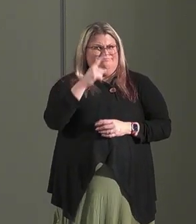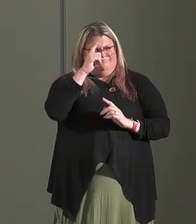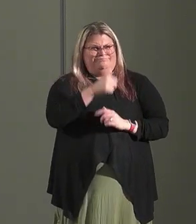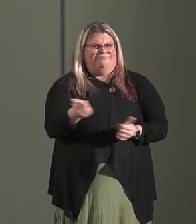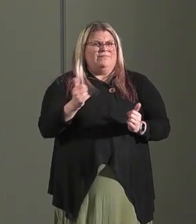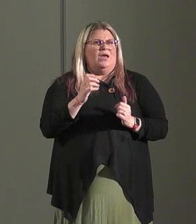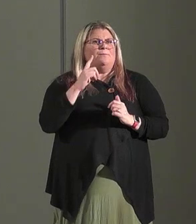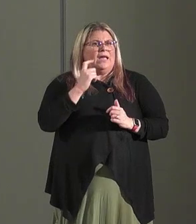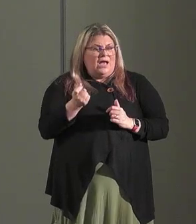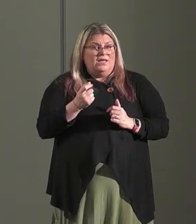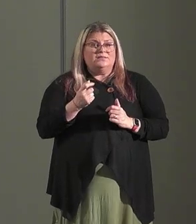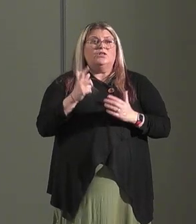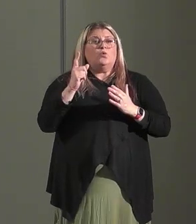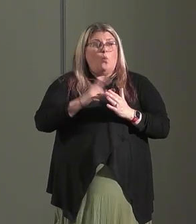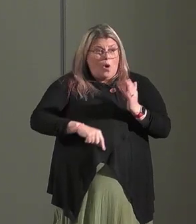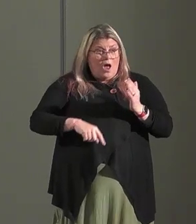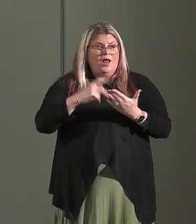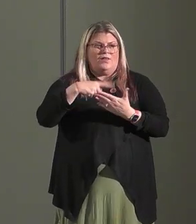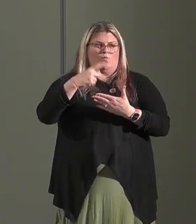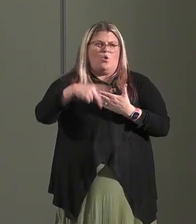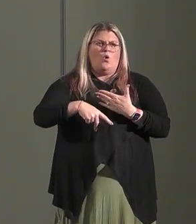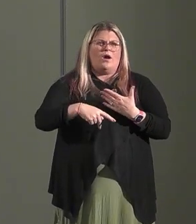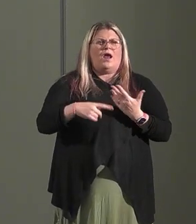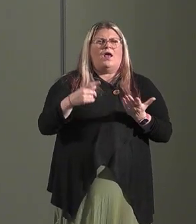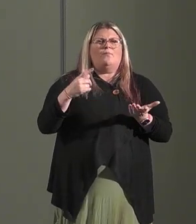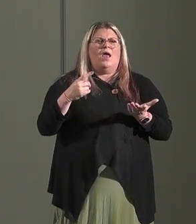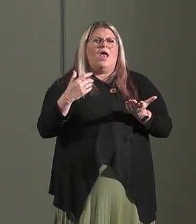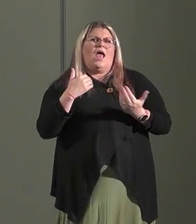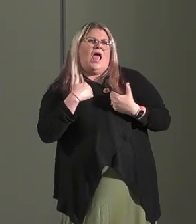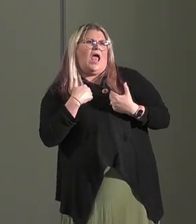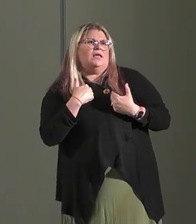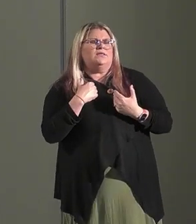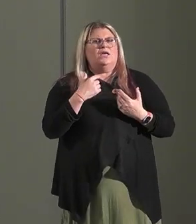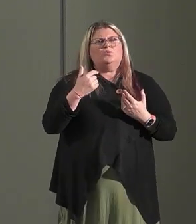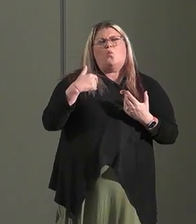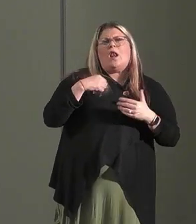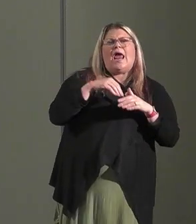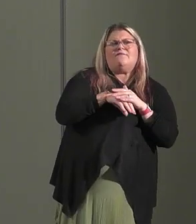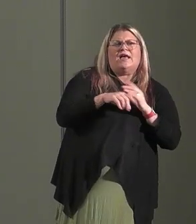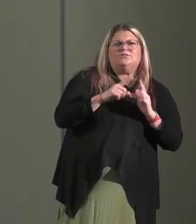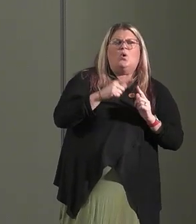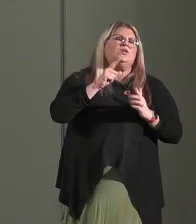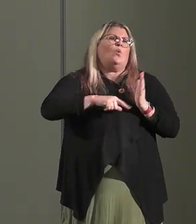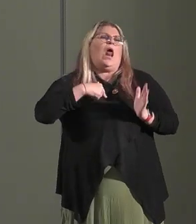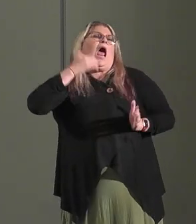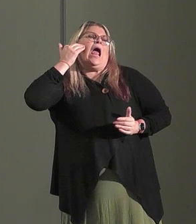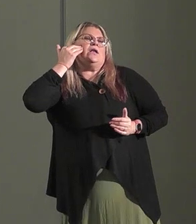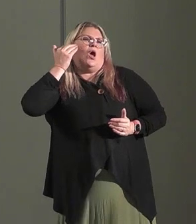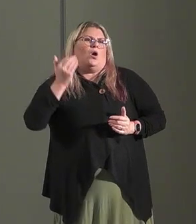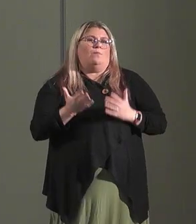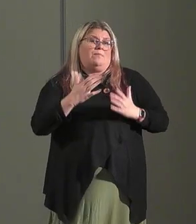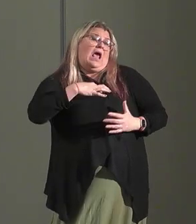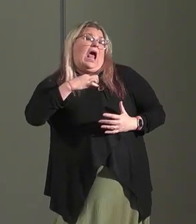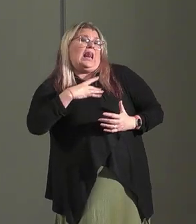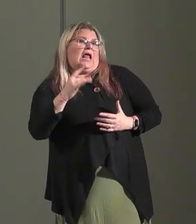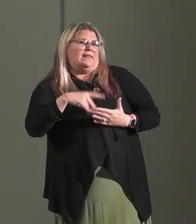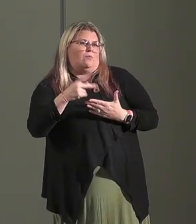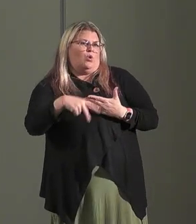what the program funds and I have access to and I know maybe I like the program.